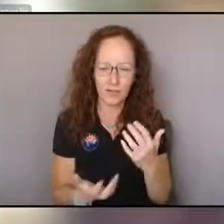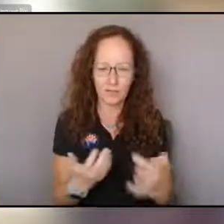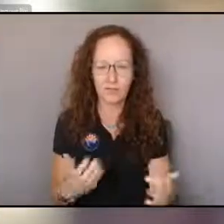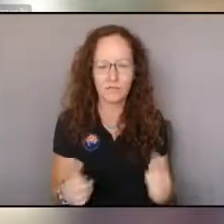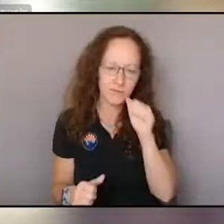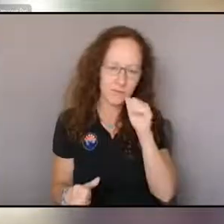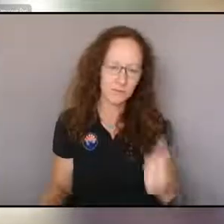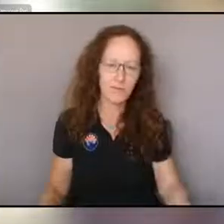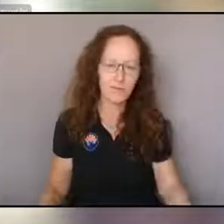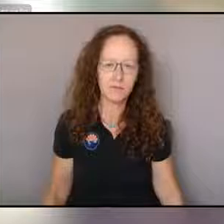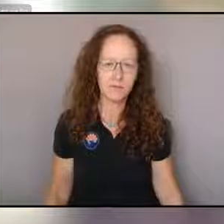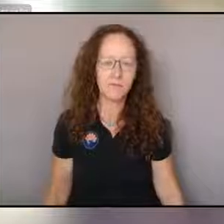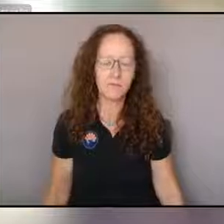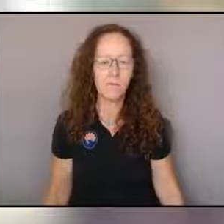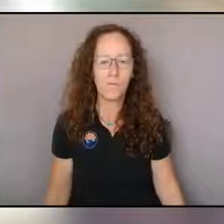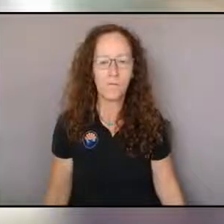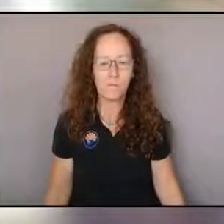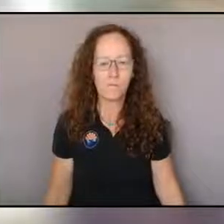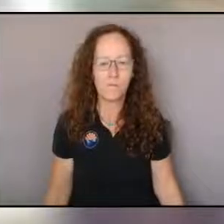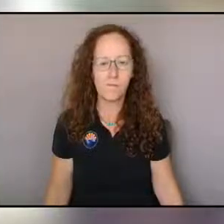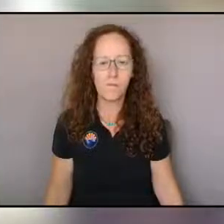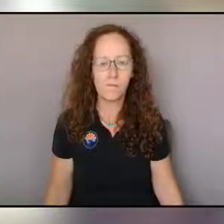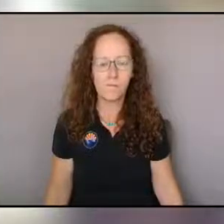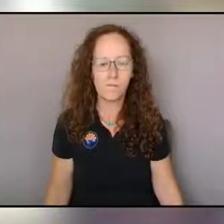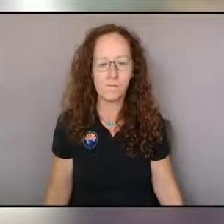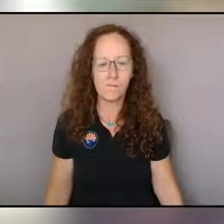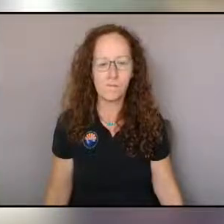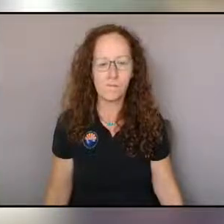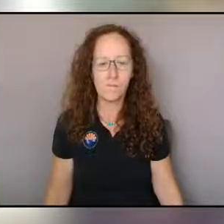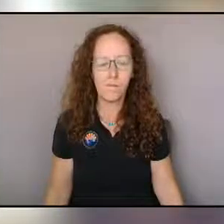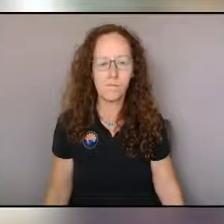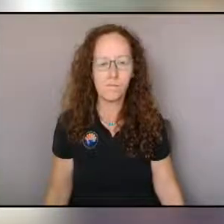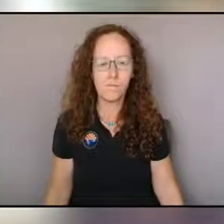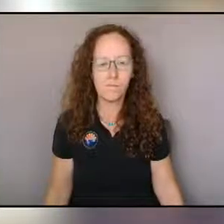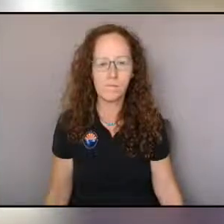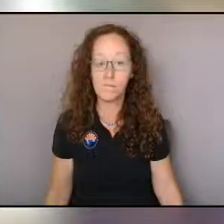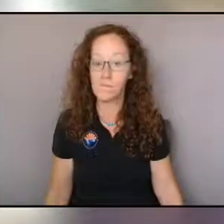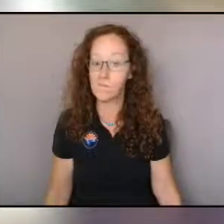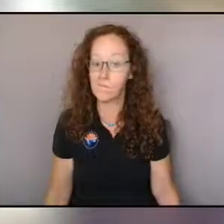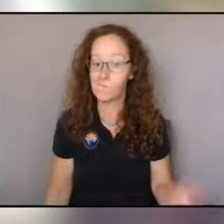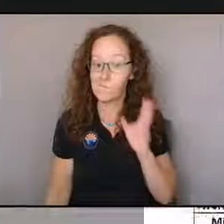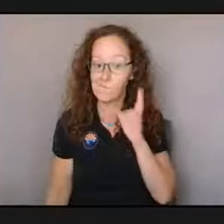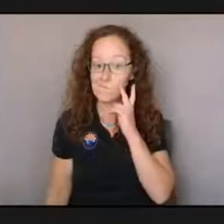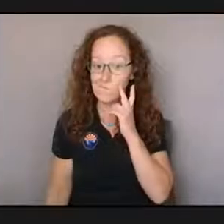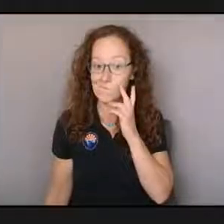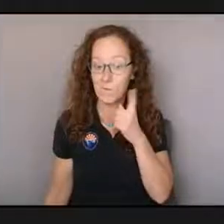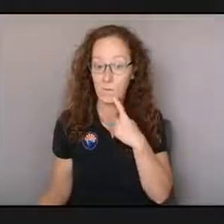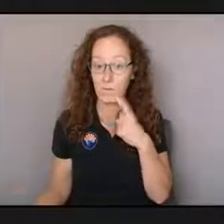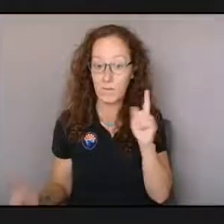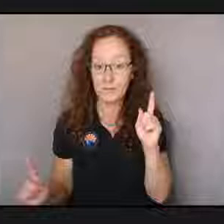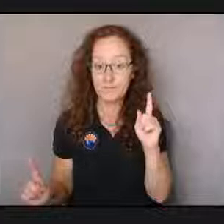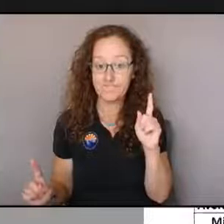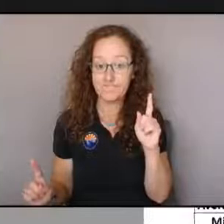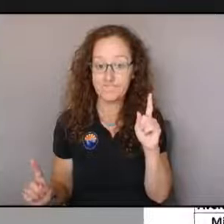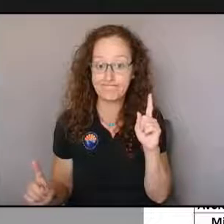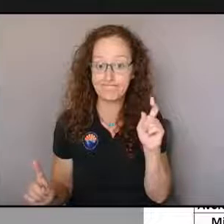DISCUSS WHAT I THINK IS GOING TO HAPPEN AROUND THE FIRE